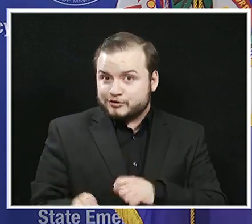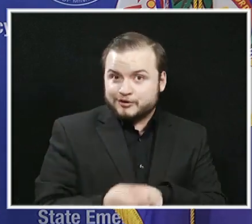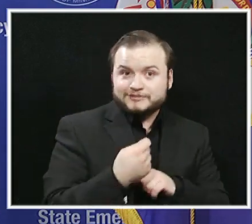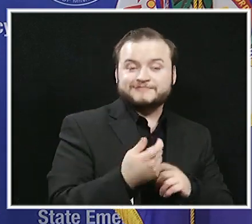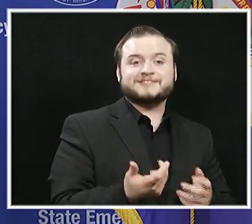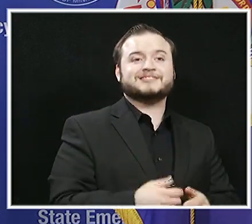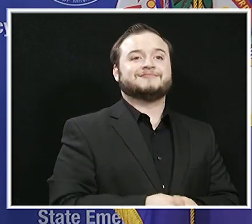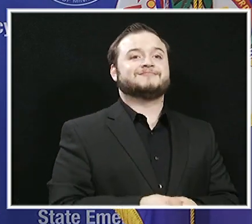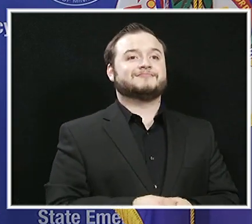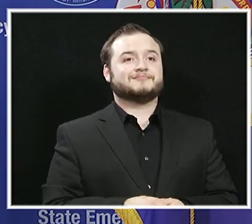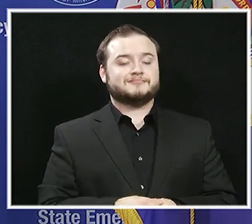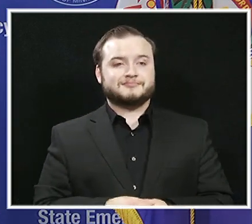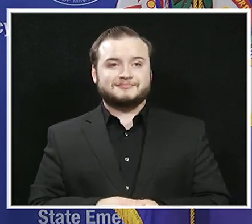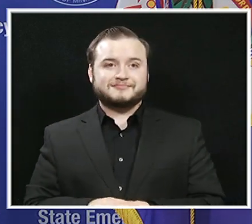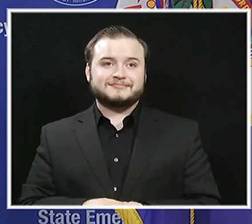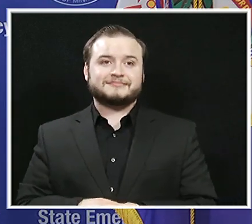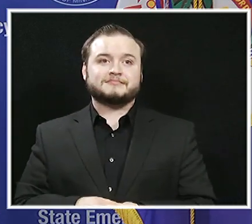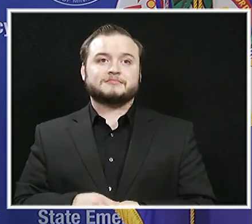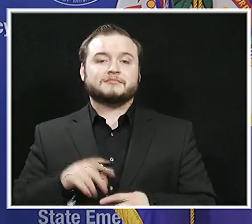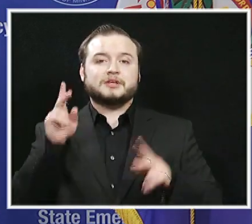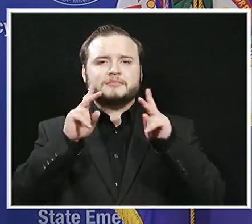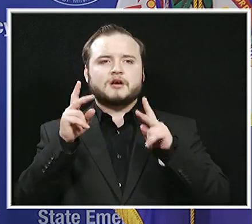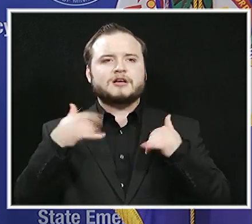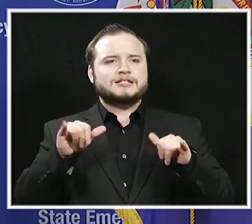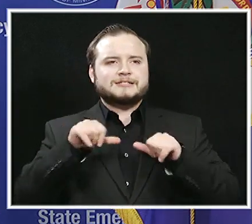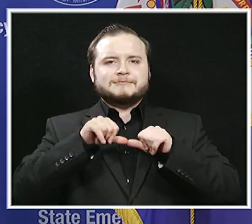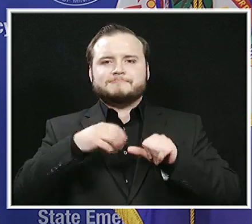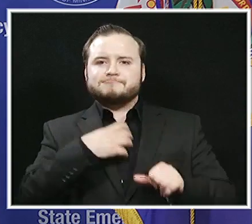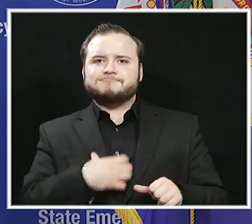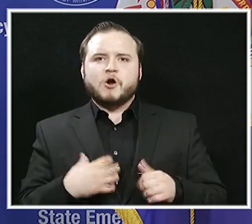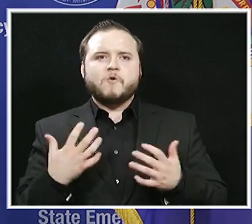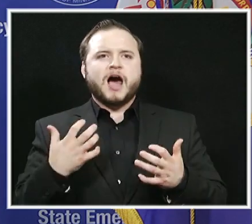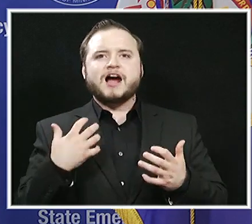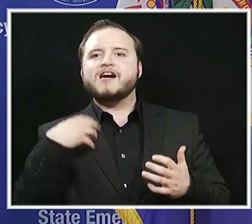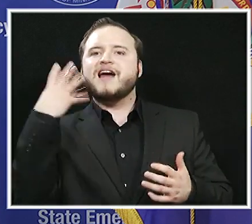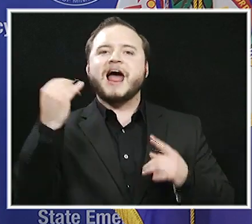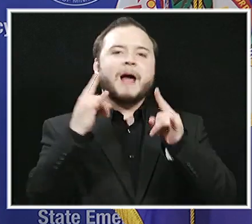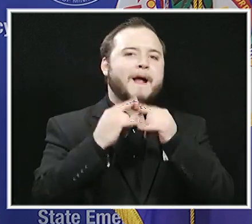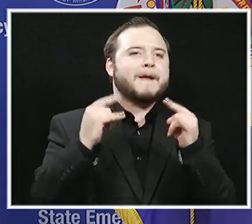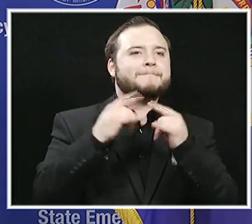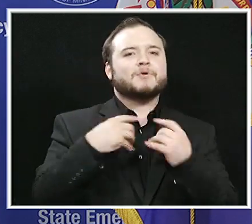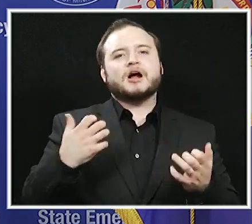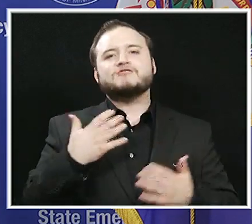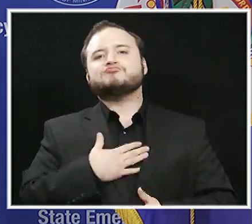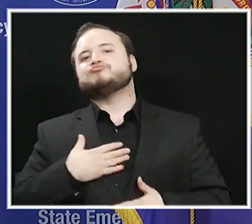slide on the well being, especially in Minnesota, I think this is a hugely important question. I think it goes back to the golf question. I think it extends into people who have that same